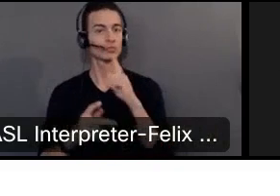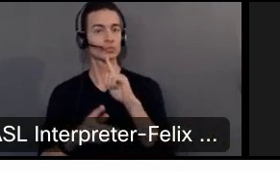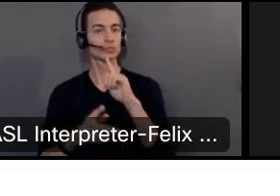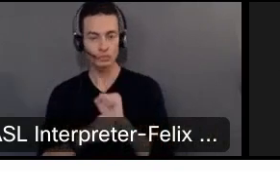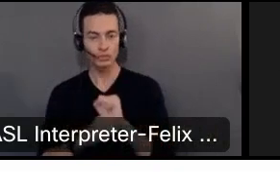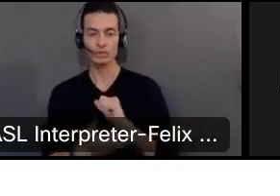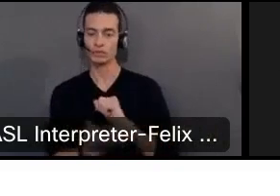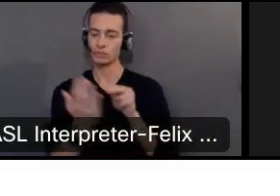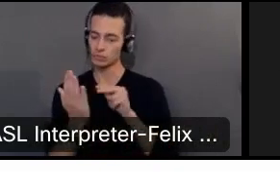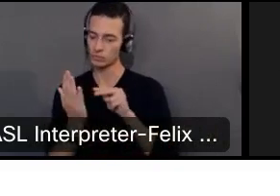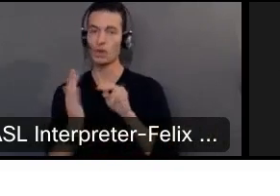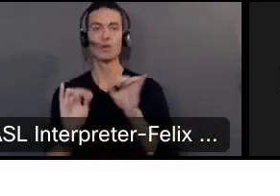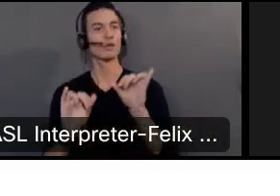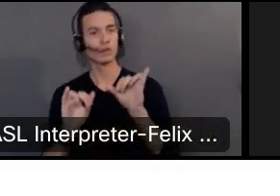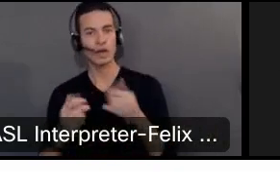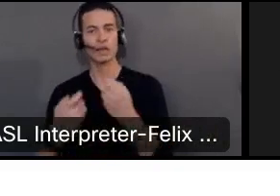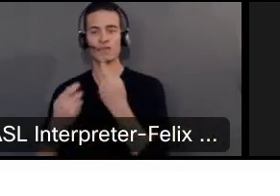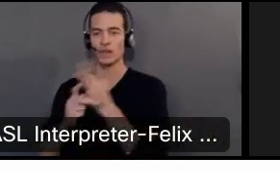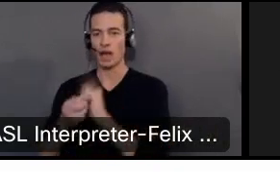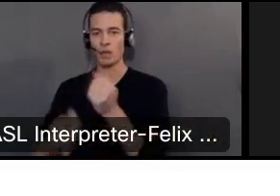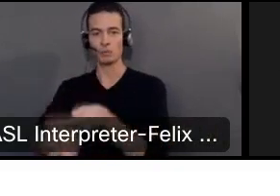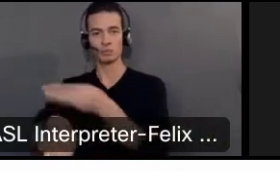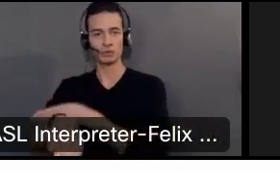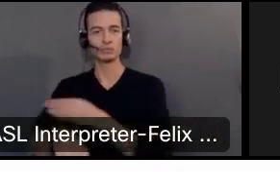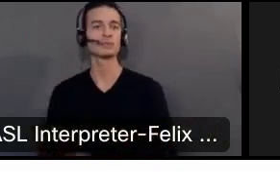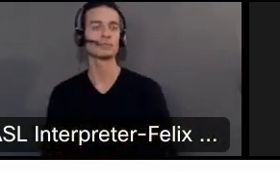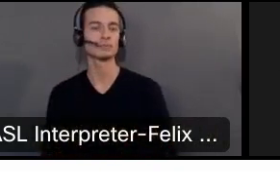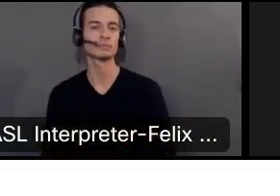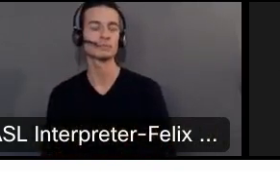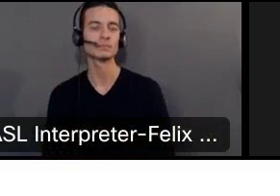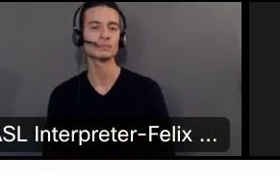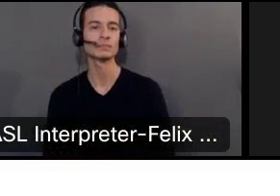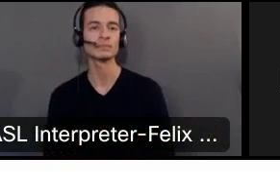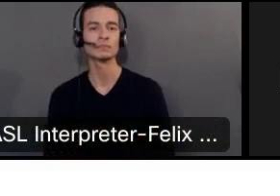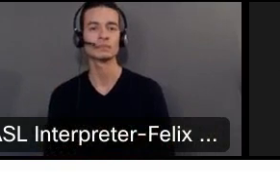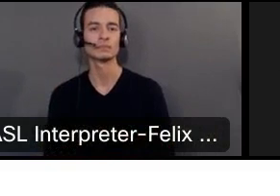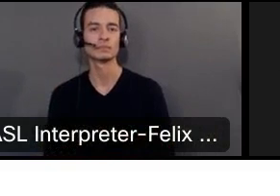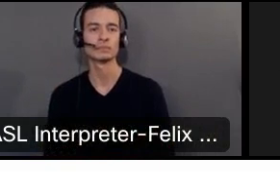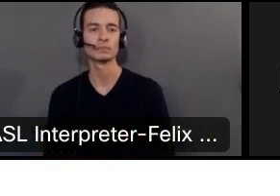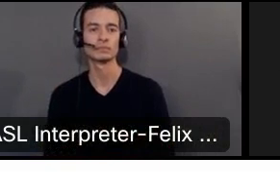Accomplishments for 2022.